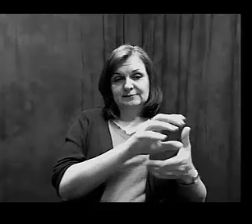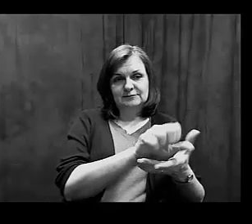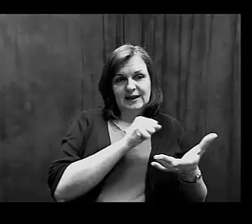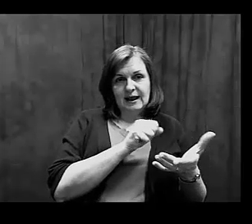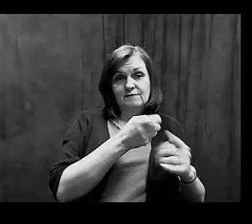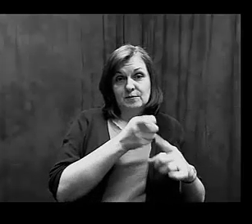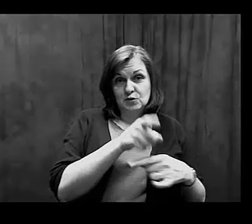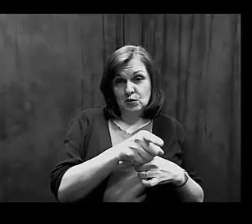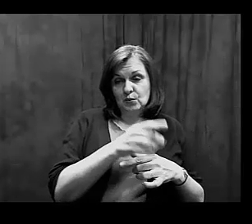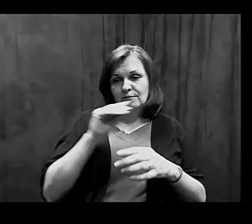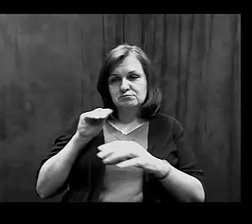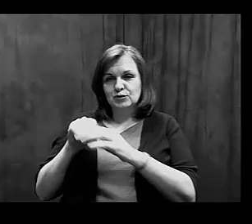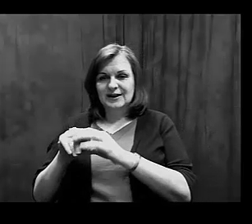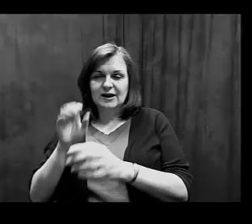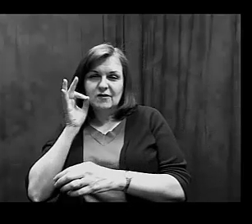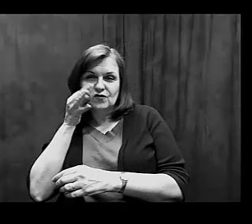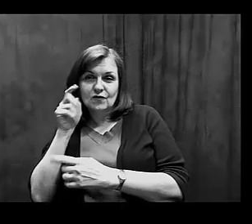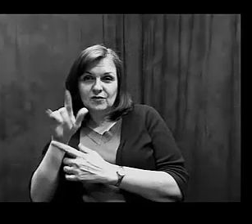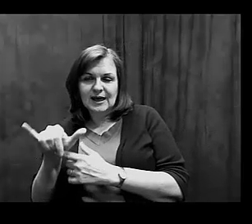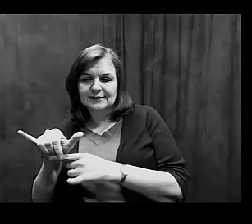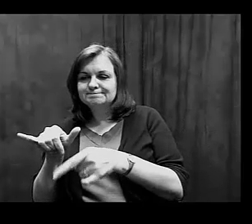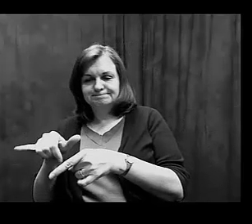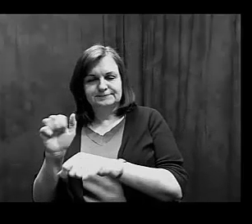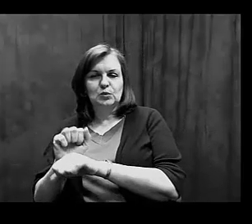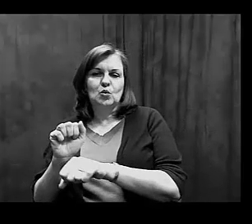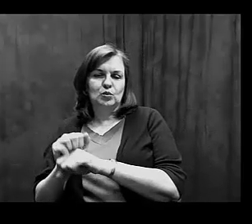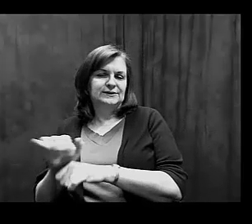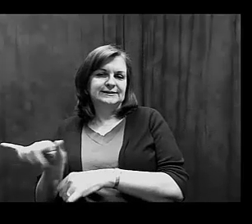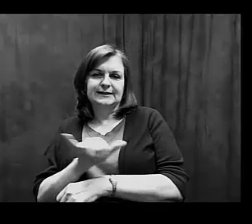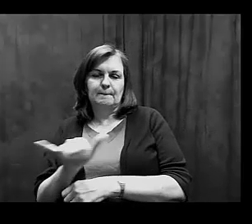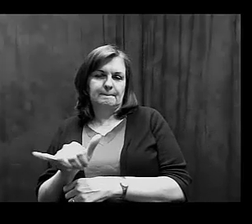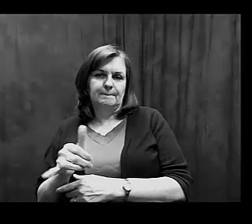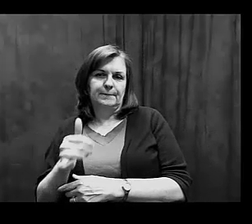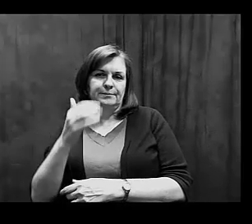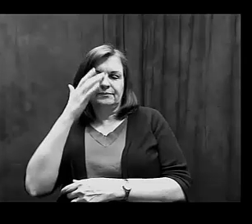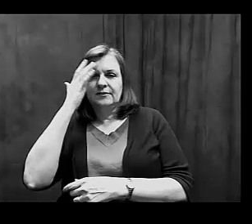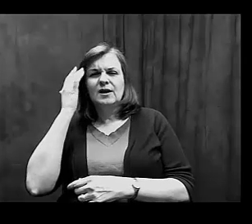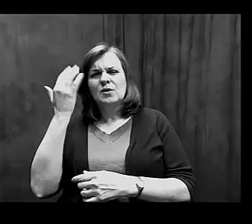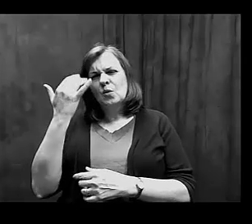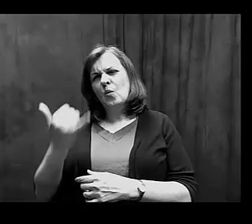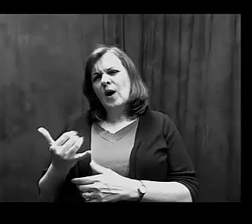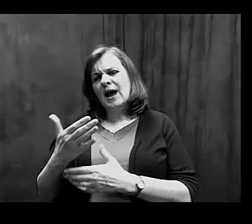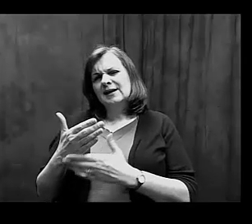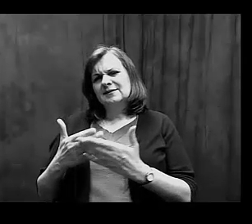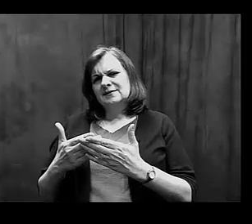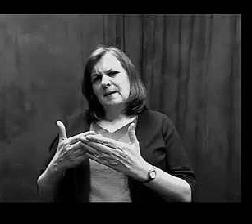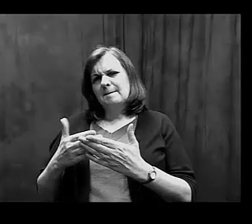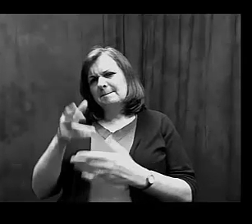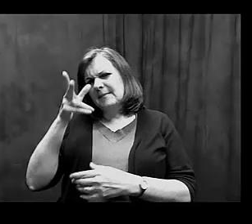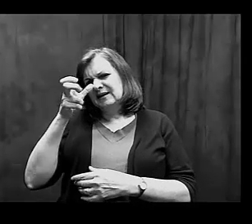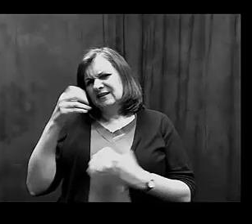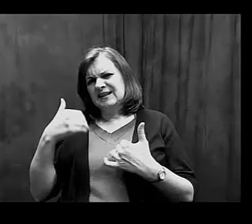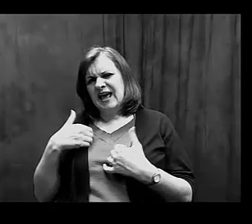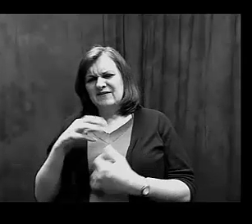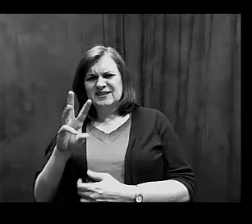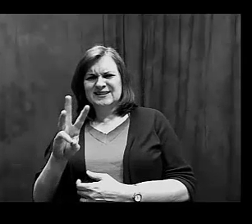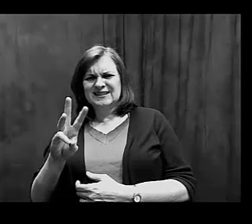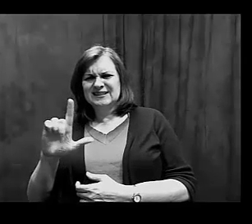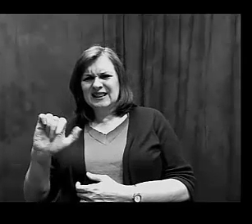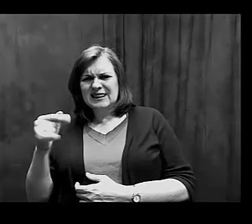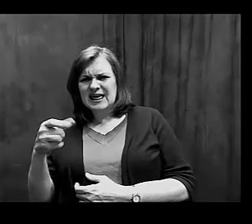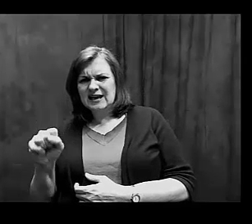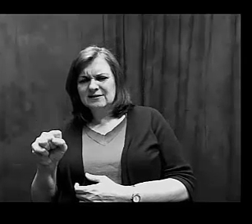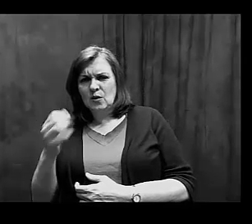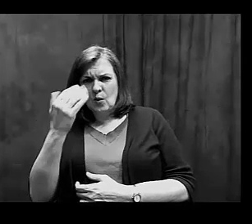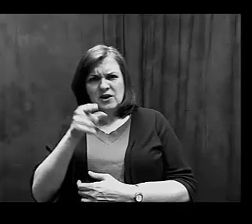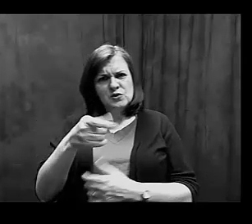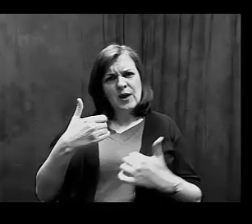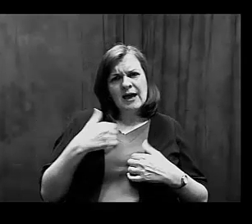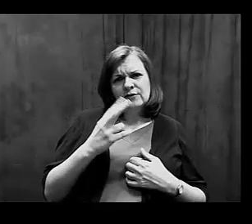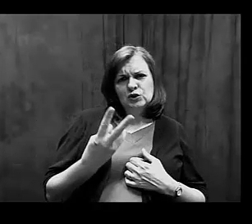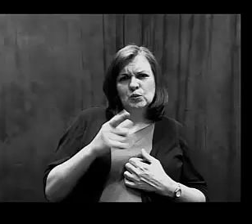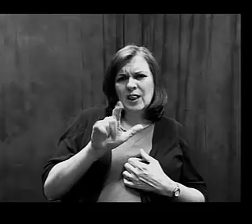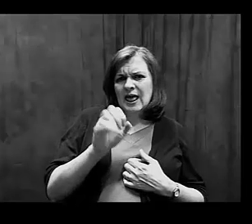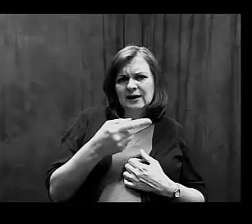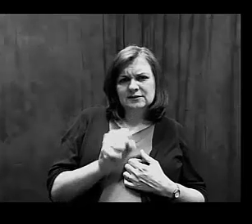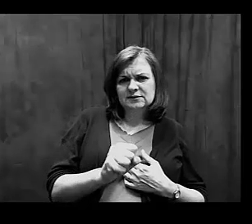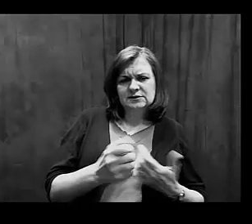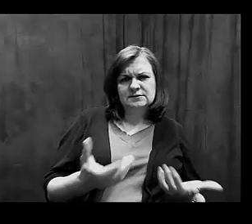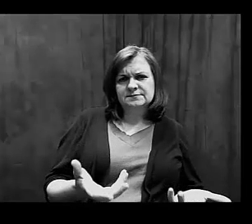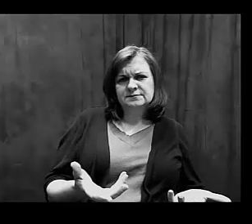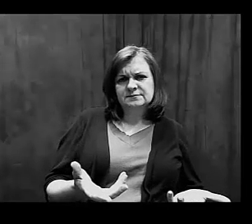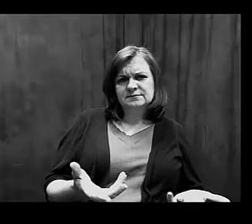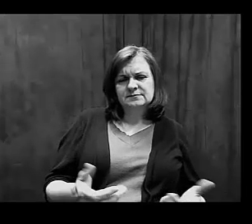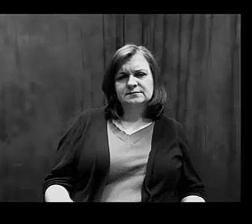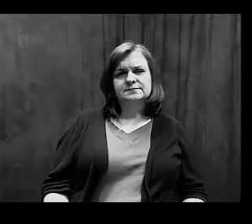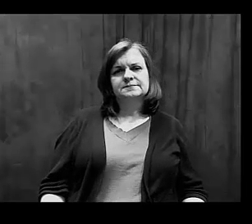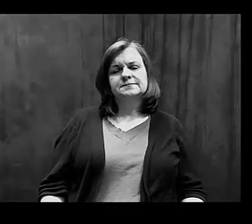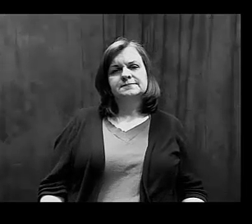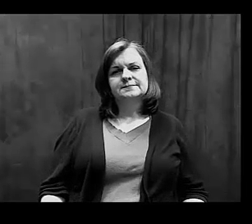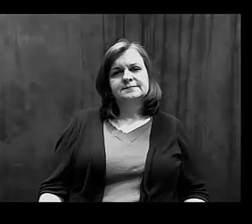so we start to look at why then do some insects have six legs other arthropods and so on -- why do you have two legs?